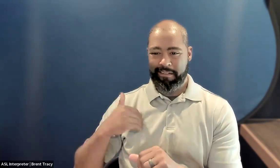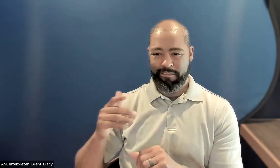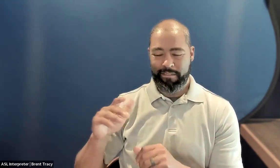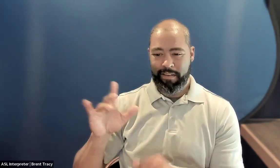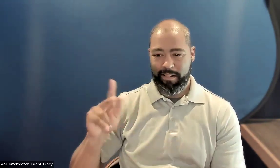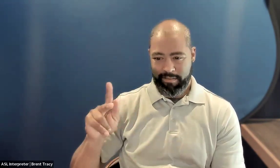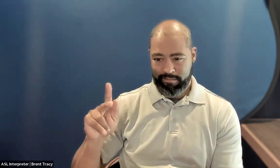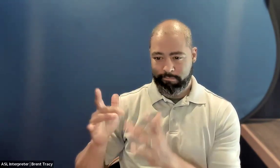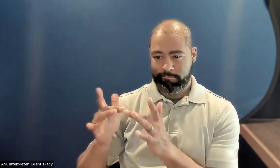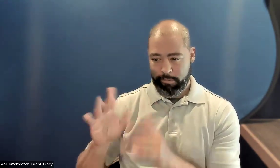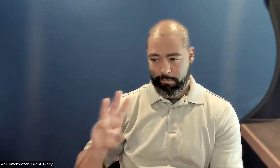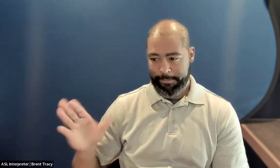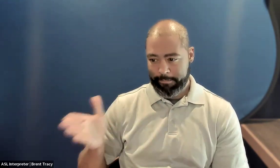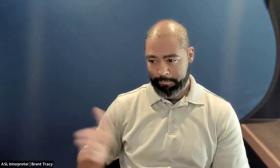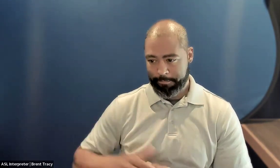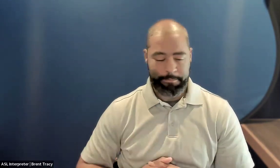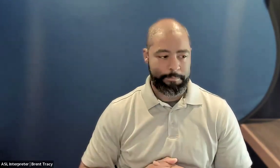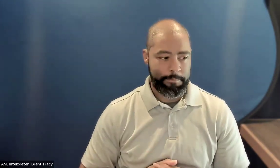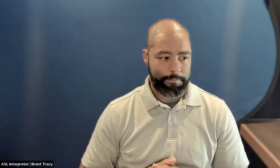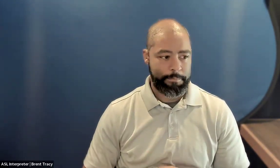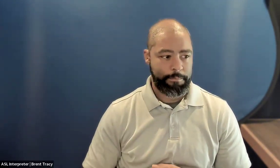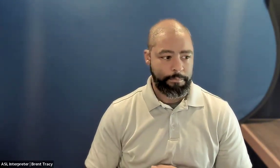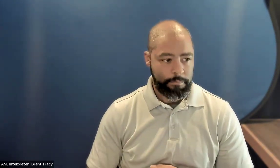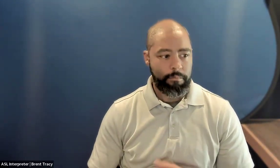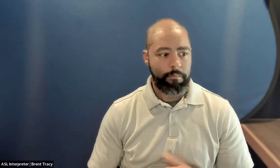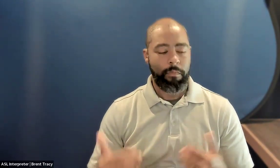many different resources documenting how the tool works